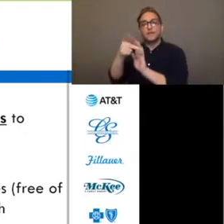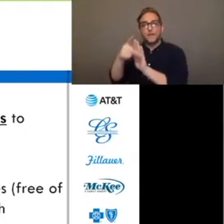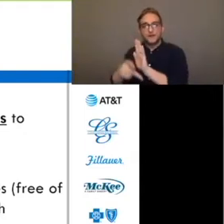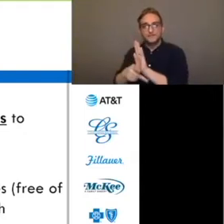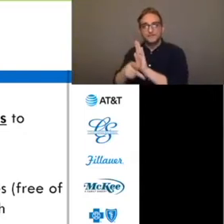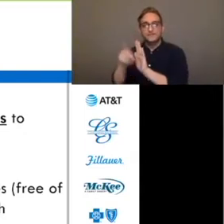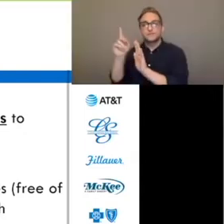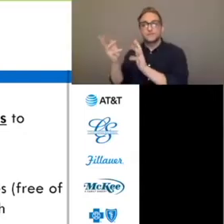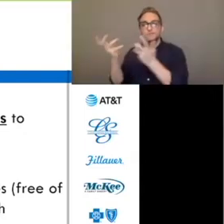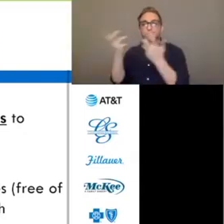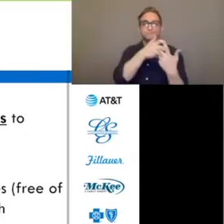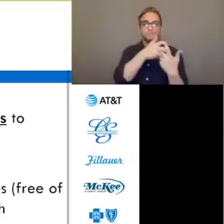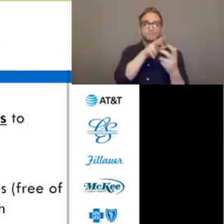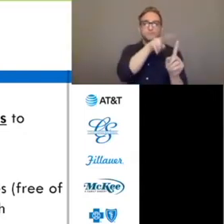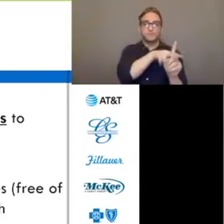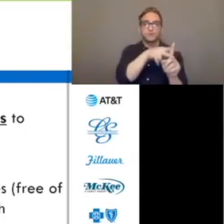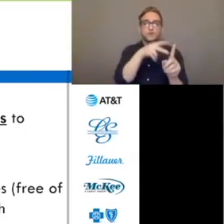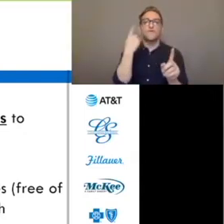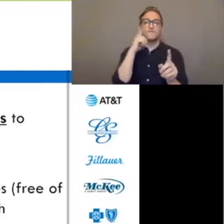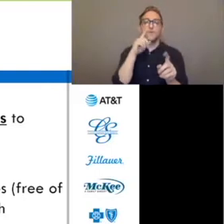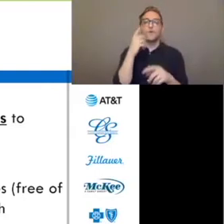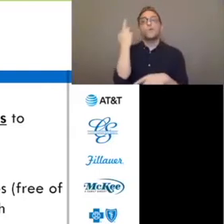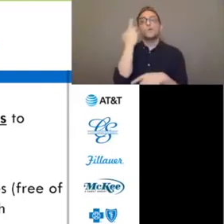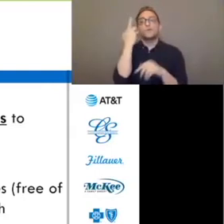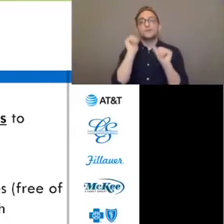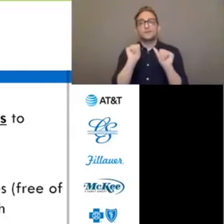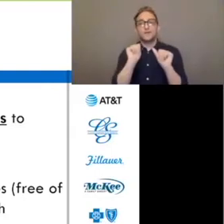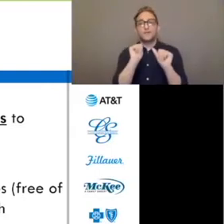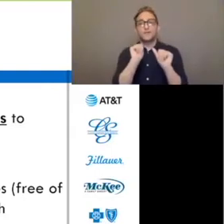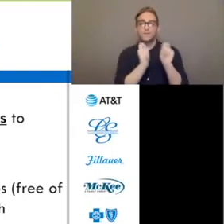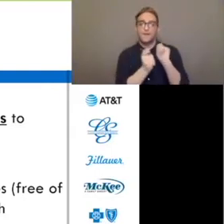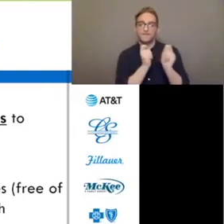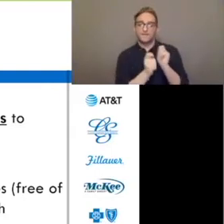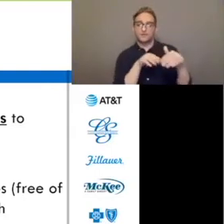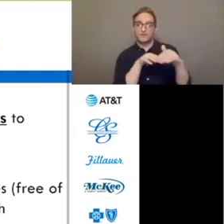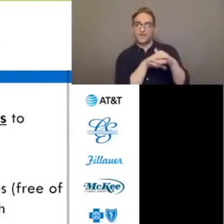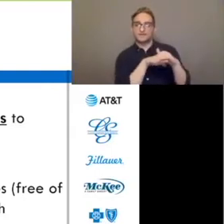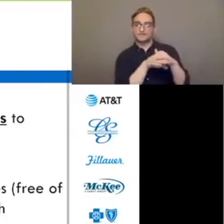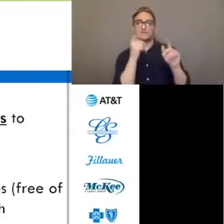provide reasonable modifications to people with disabilities so they can indeed access